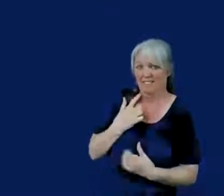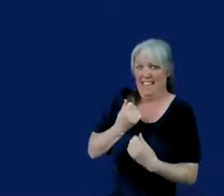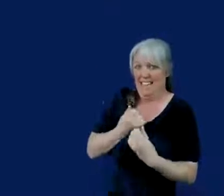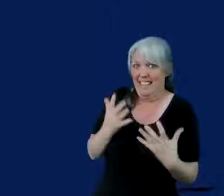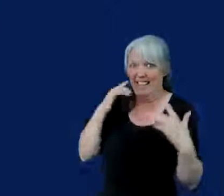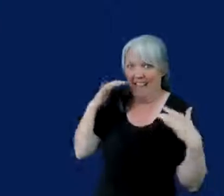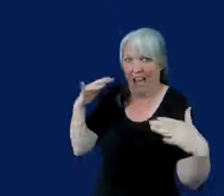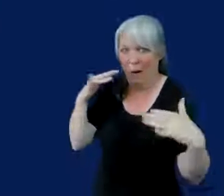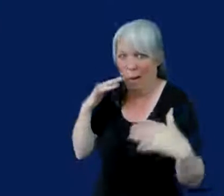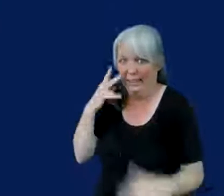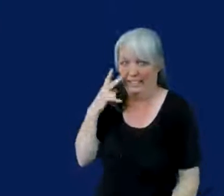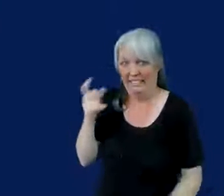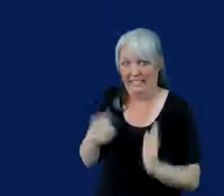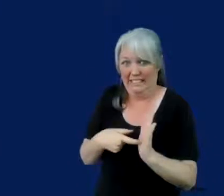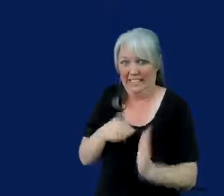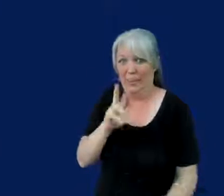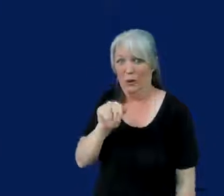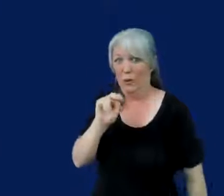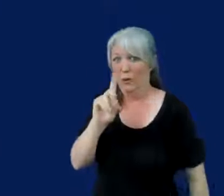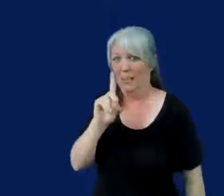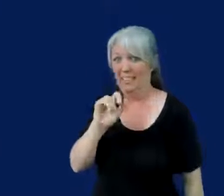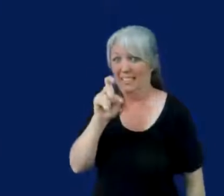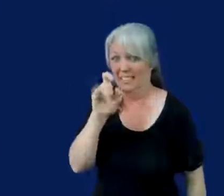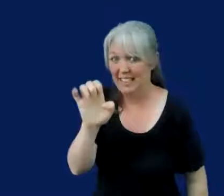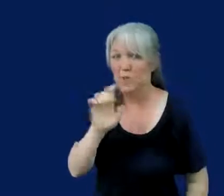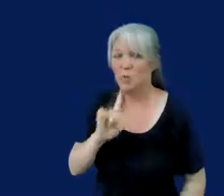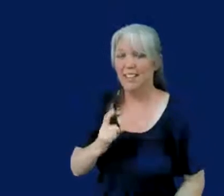I could see that Winn-Dixie was having a good effect on the preacher.